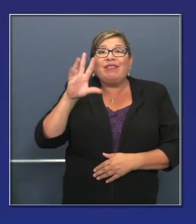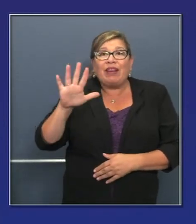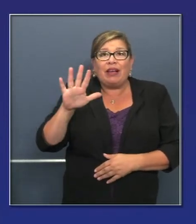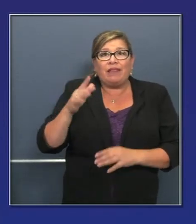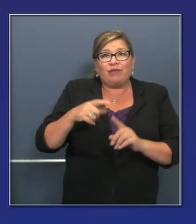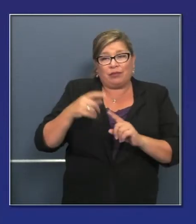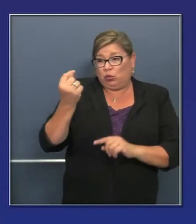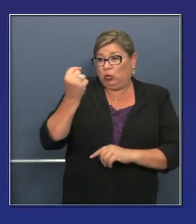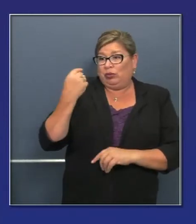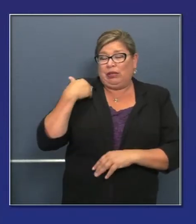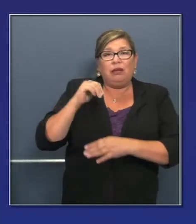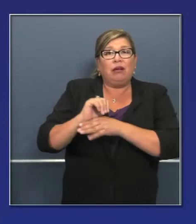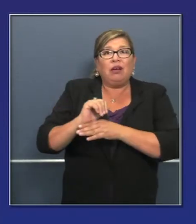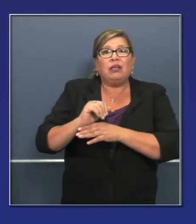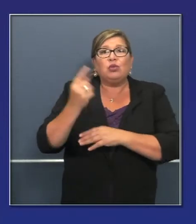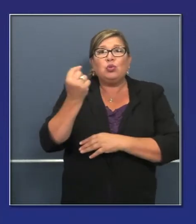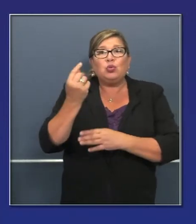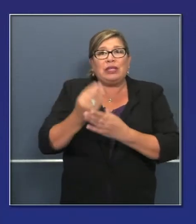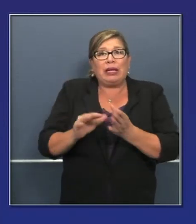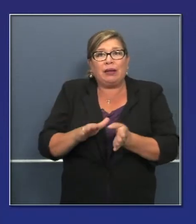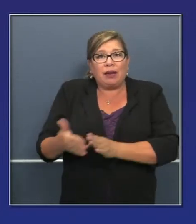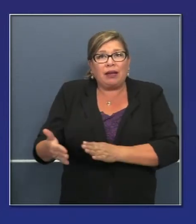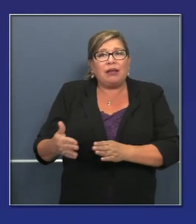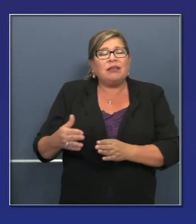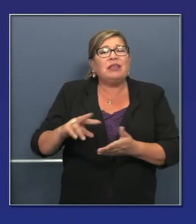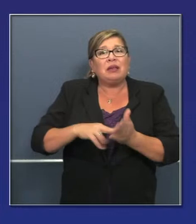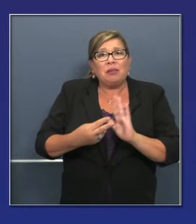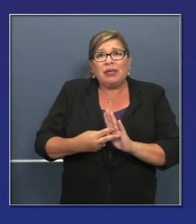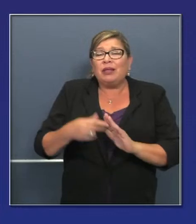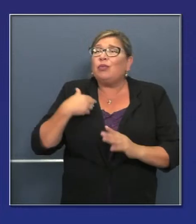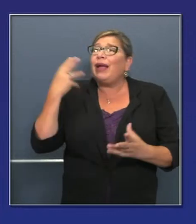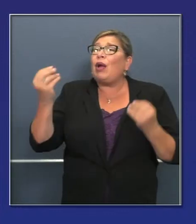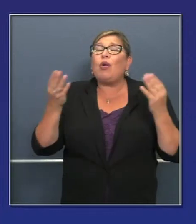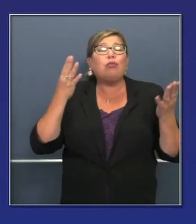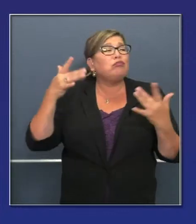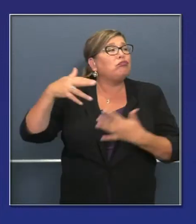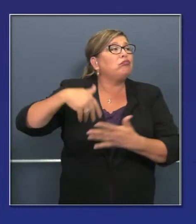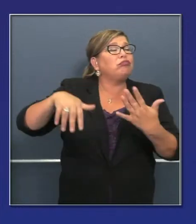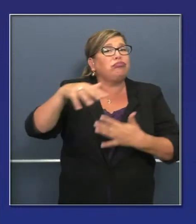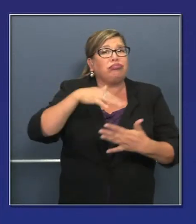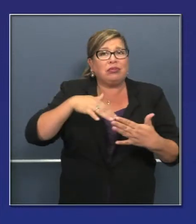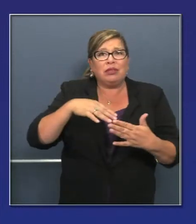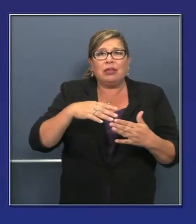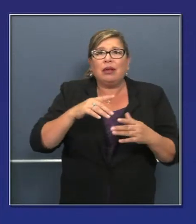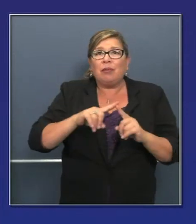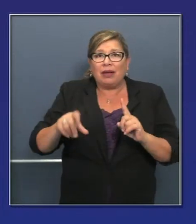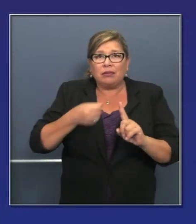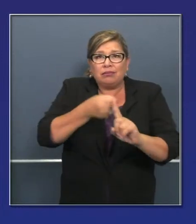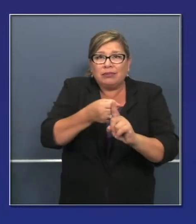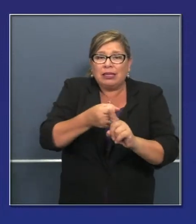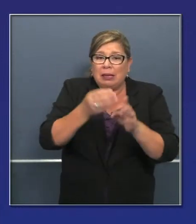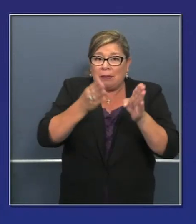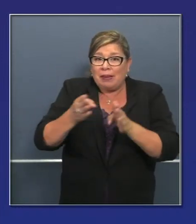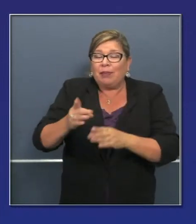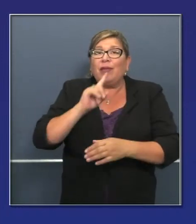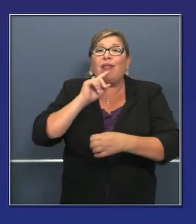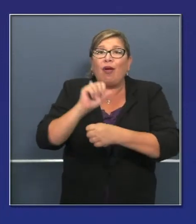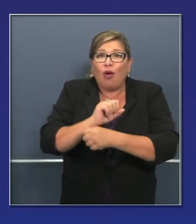to this reporting period people are losing their lives to kovat 19 and we are seeing an increase